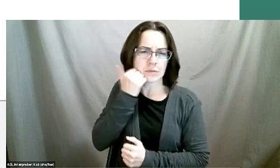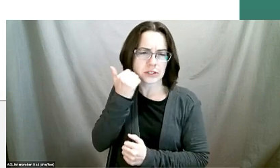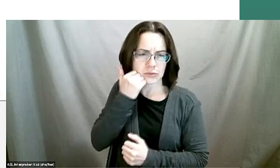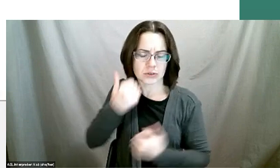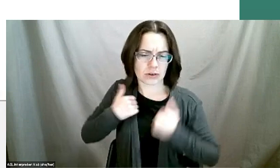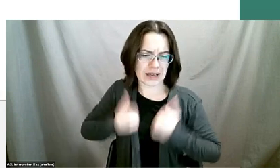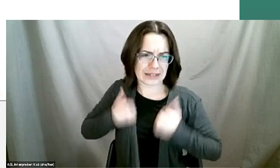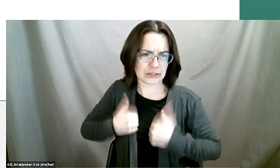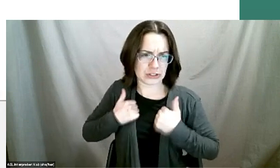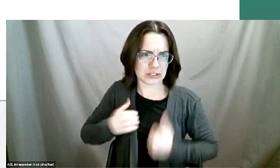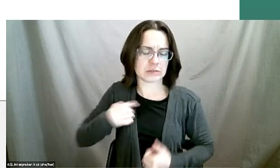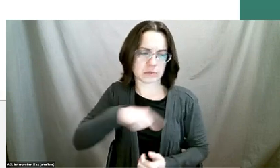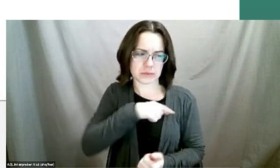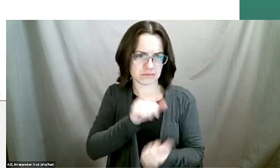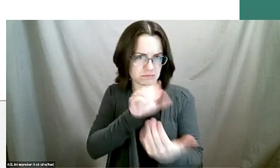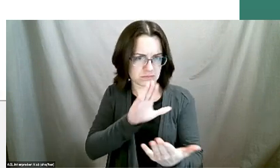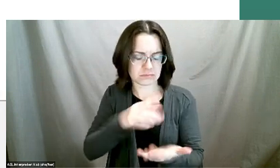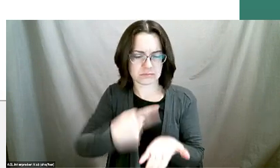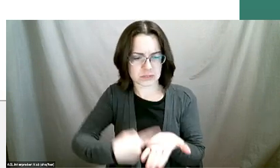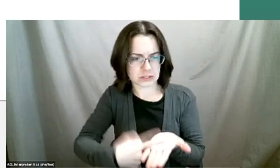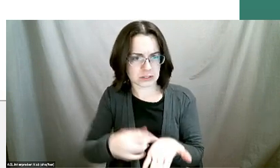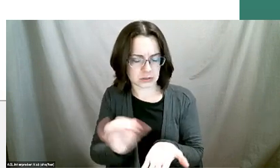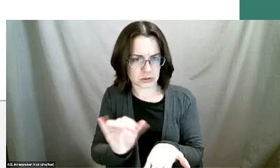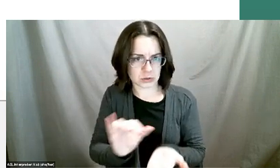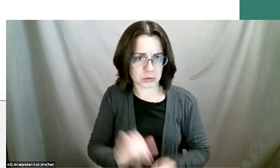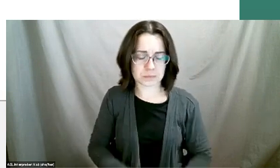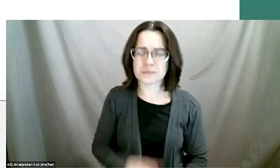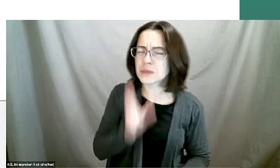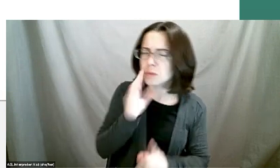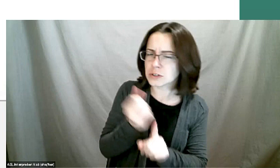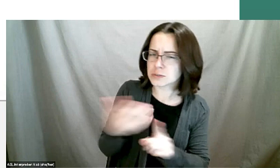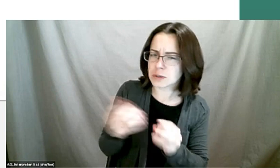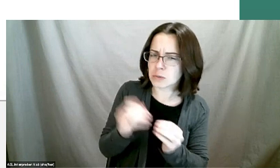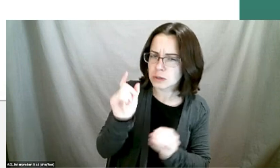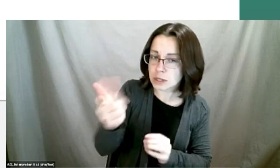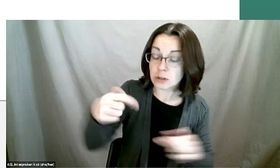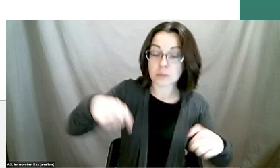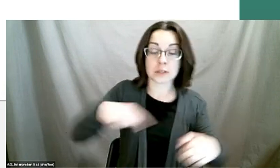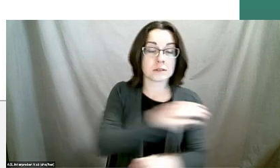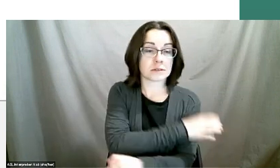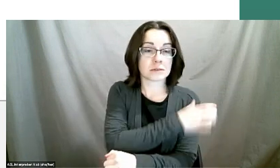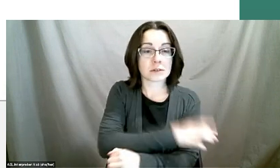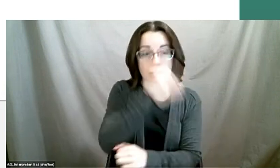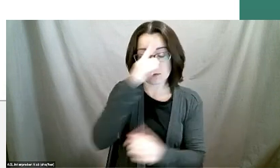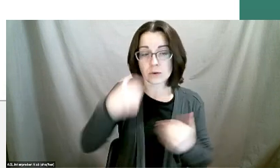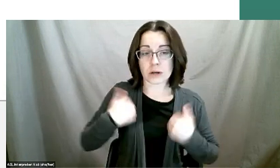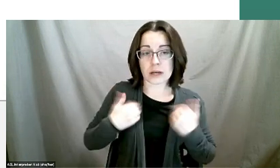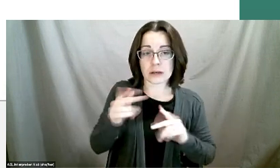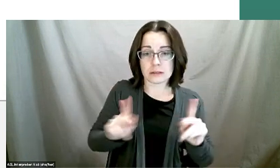But in our clinic for adolescents with disabilities, we have a large number of patients